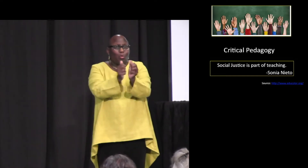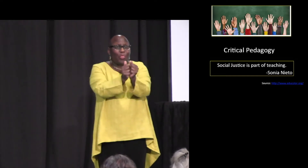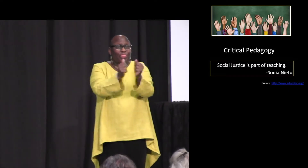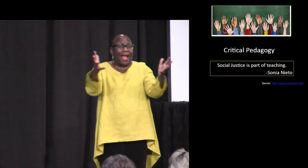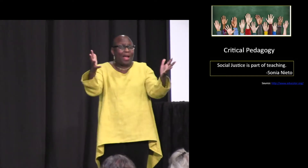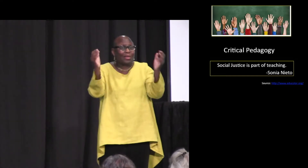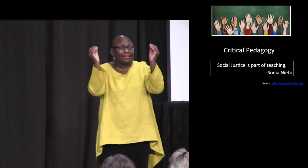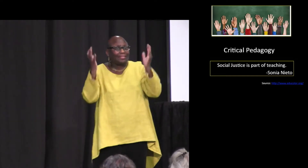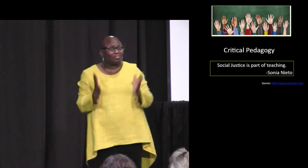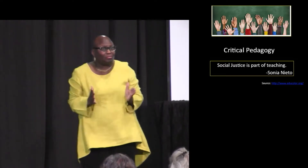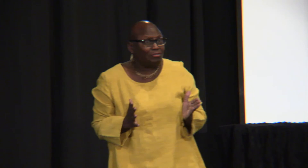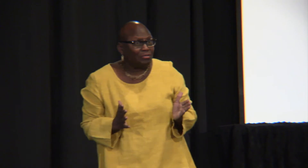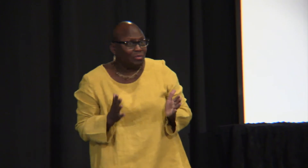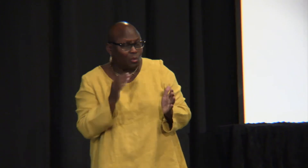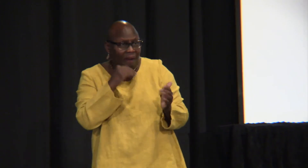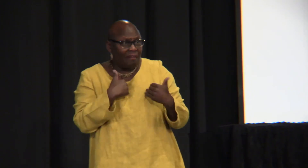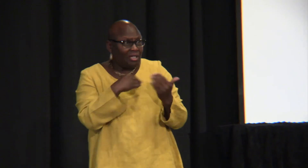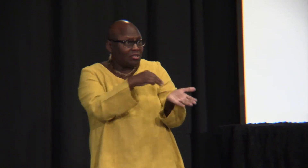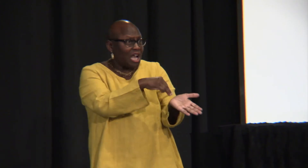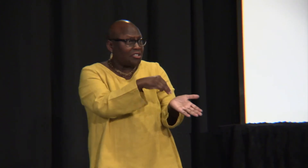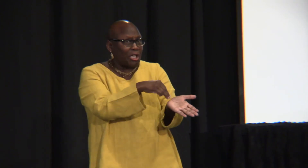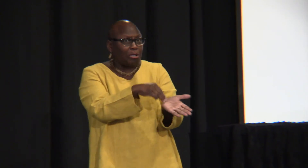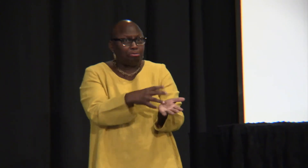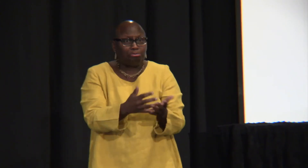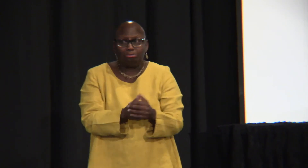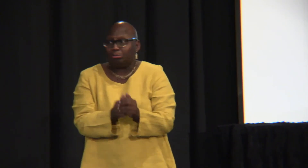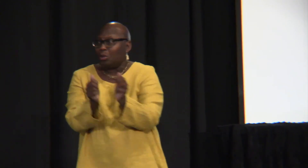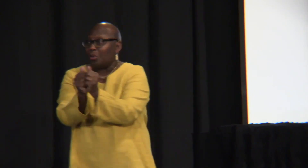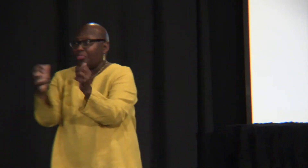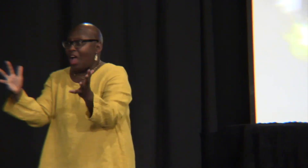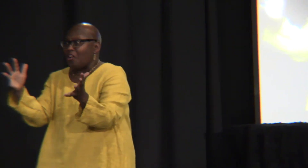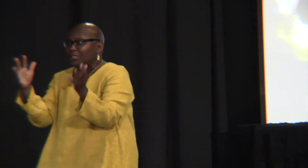Being an educator is one of the most important jobs there is in the world and